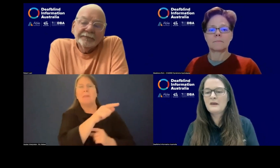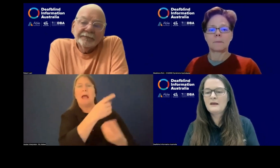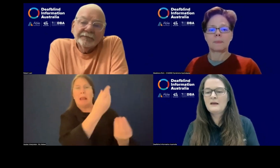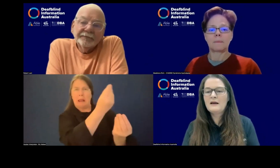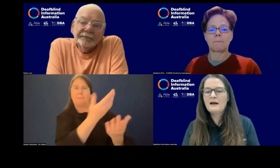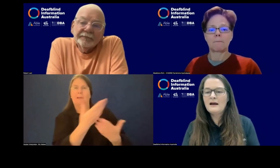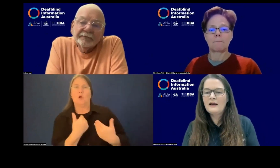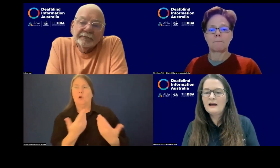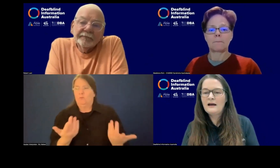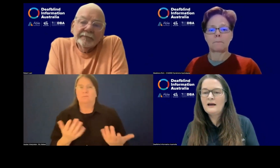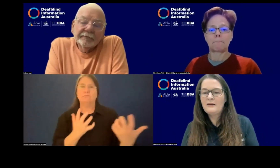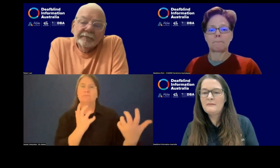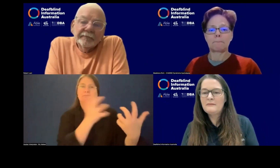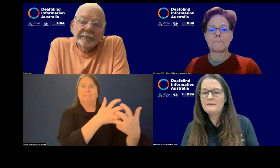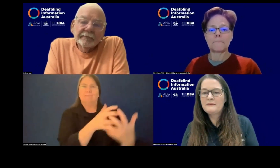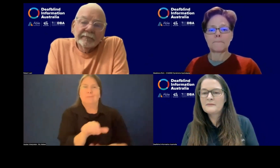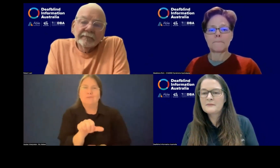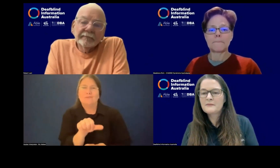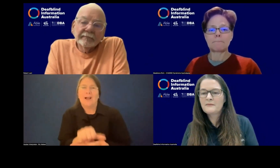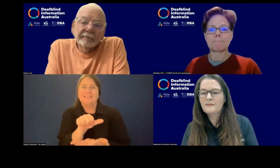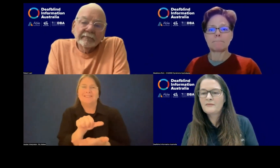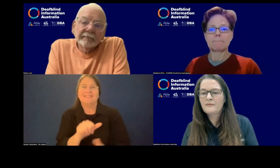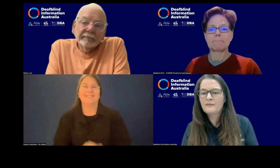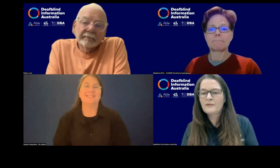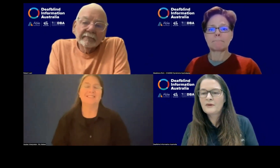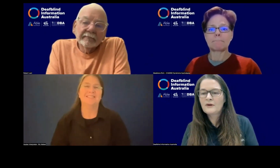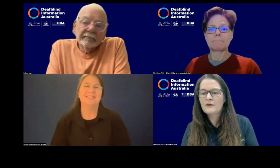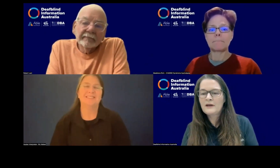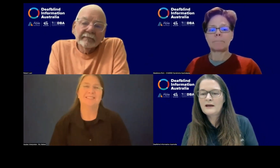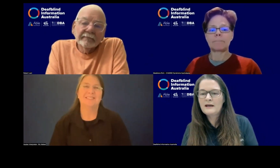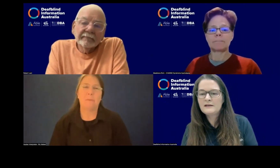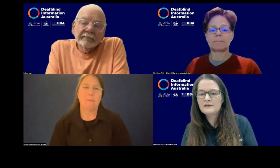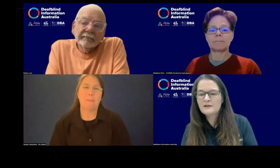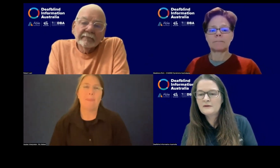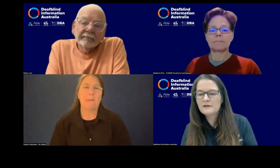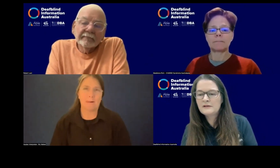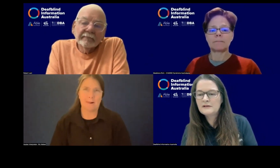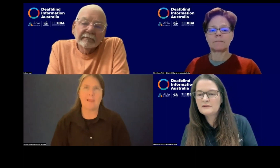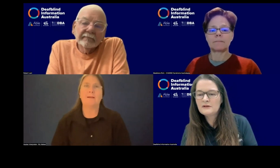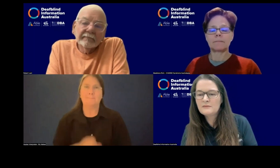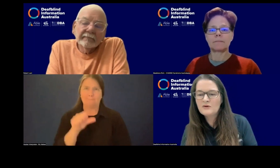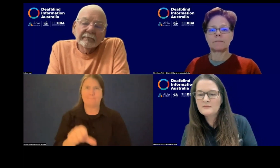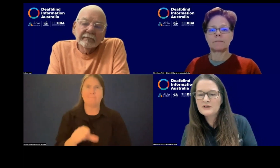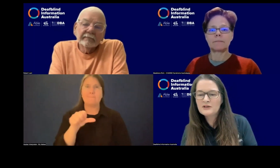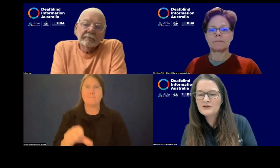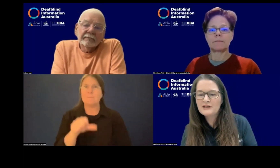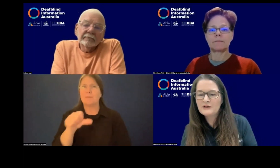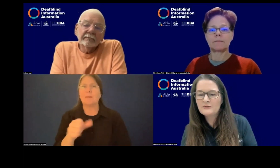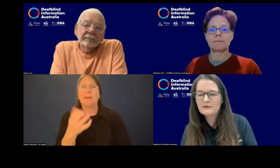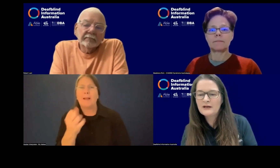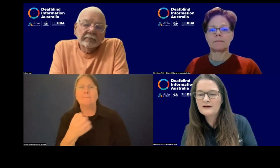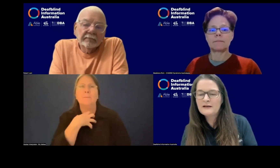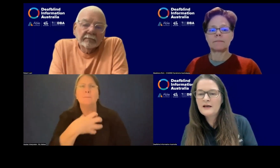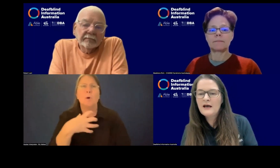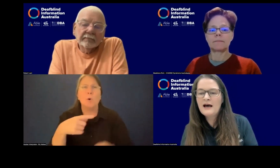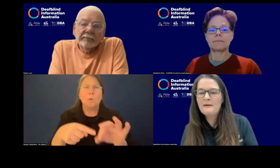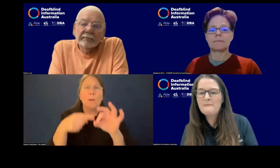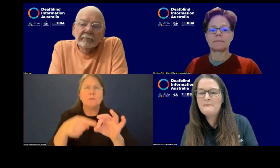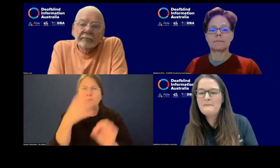Yeah. Okay. So we've got some more, I'm just choosing an order.